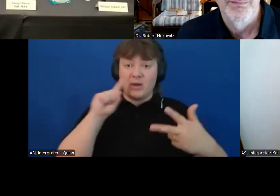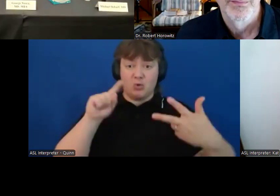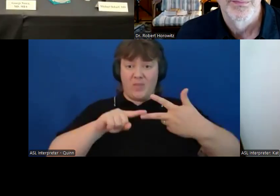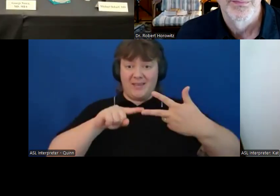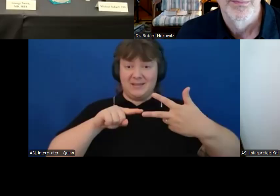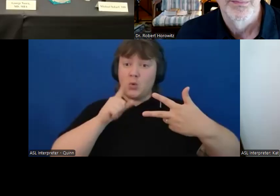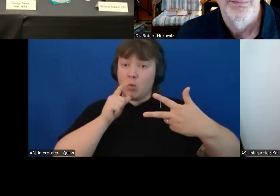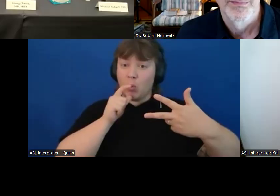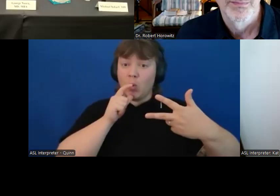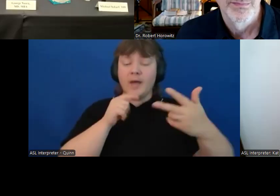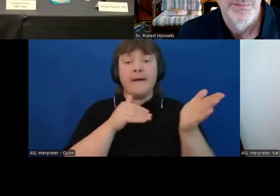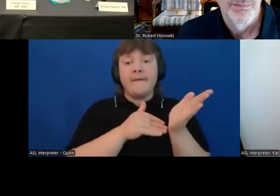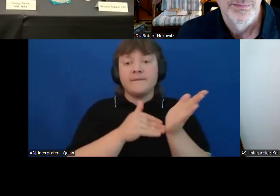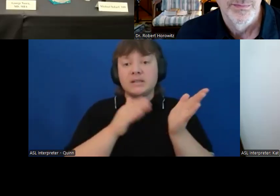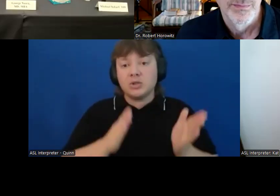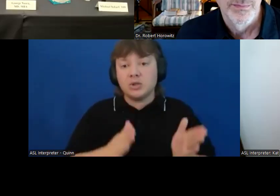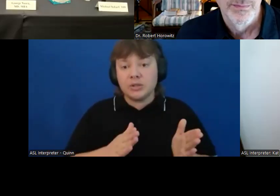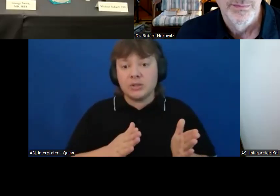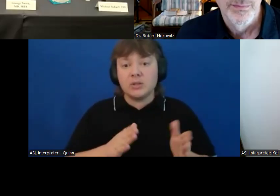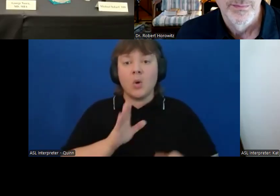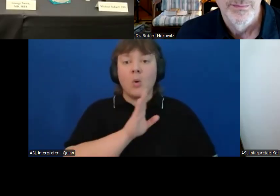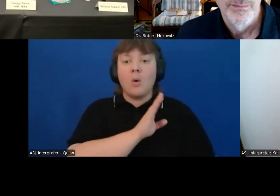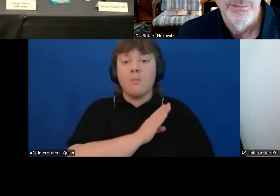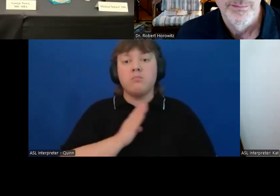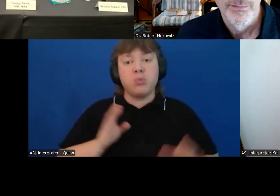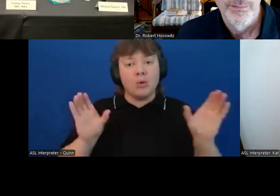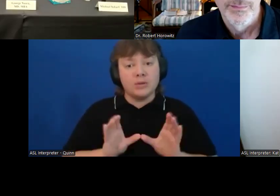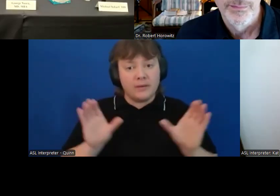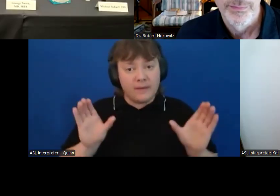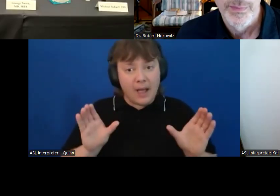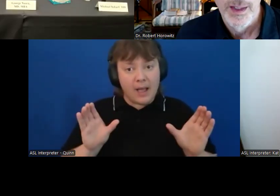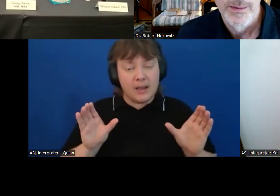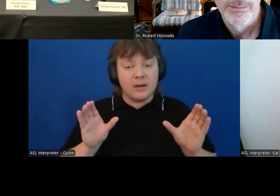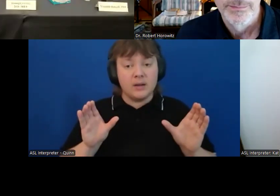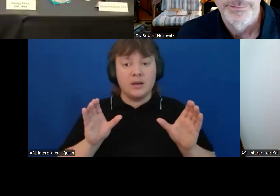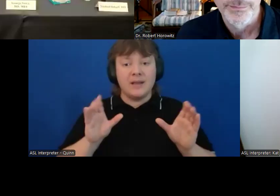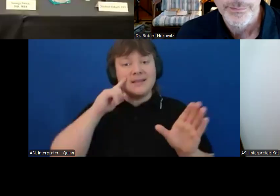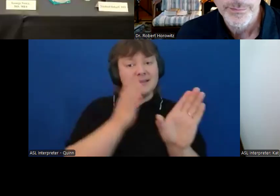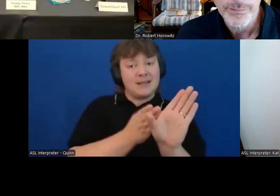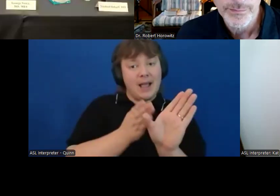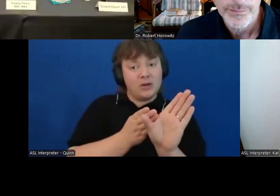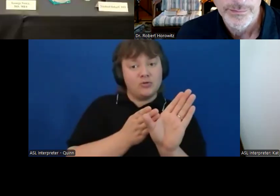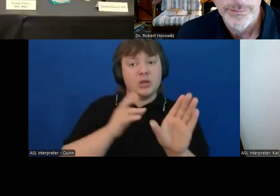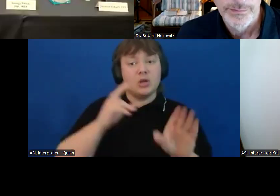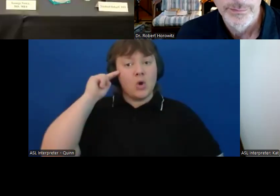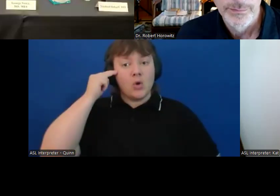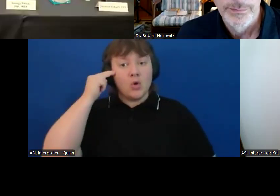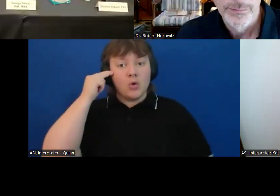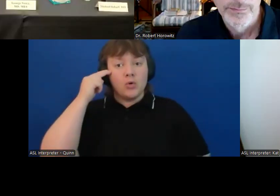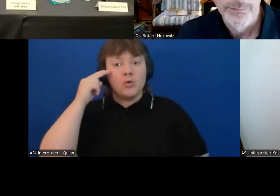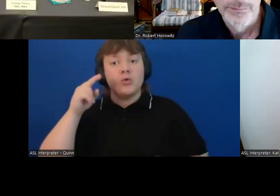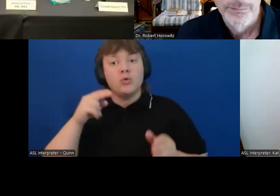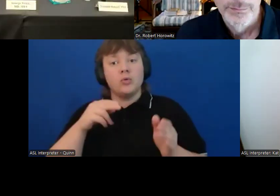uh uh physician s who are boardcertified uh in uh psychiatry and neurology. So that cover that's